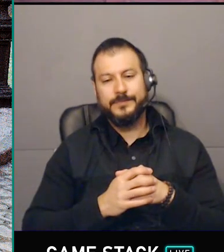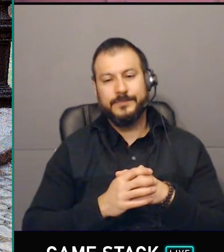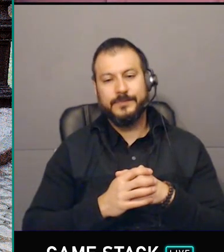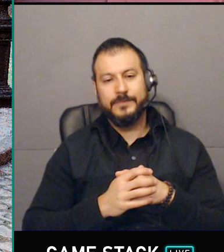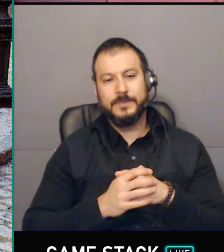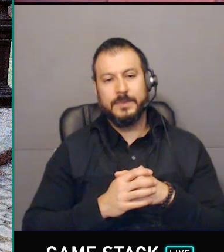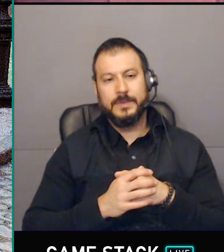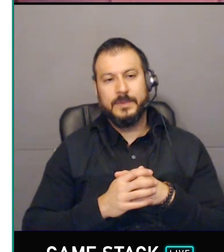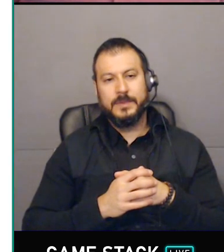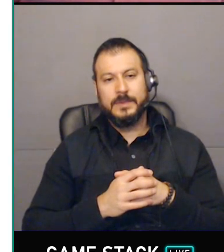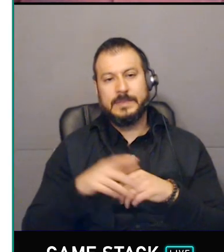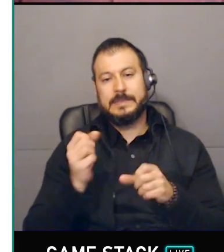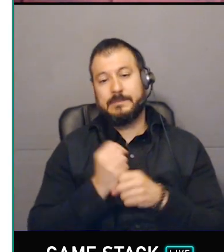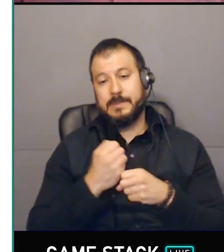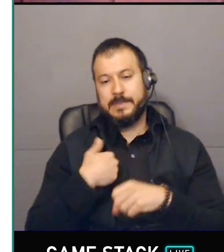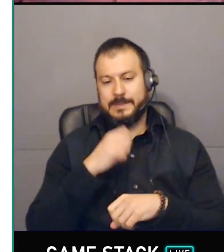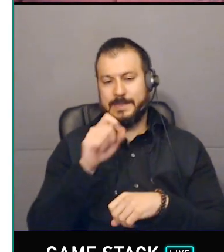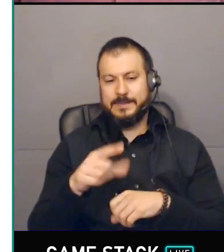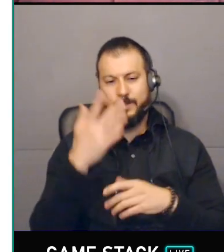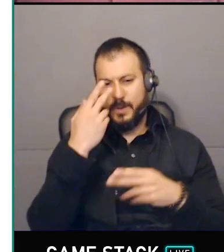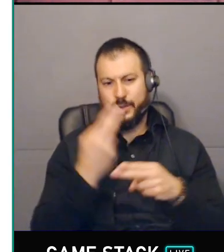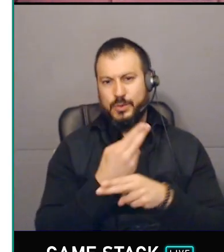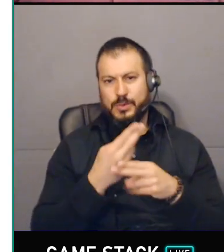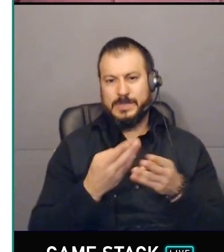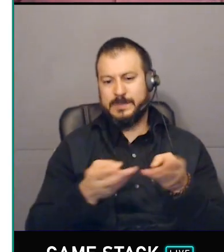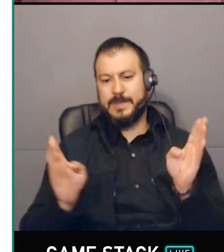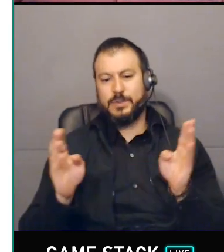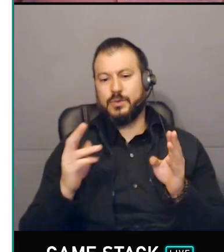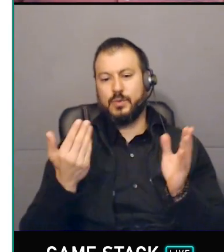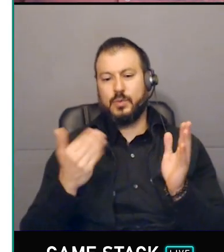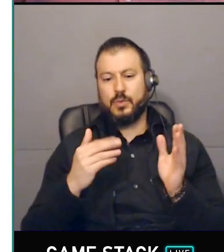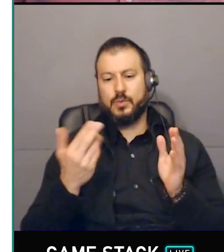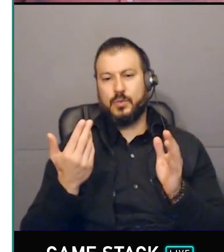And so this made us ask, why use spatial reuse at all?